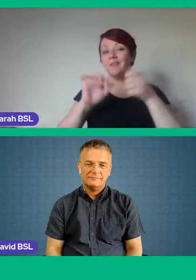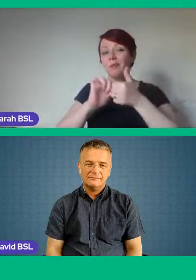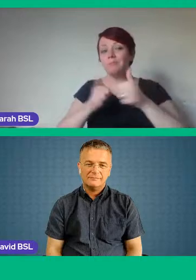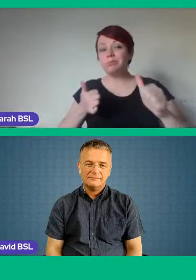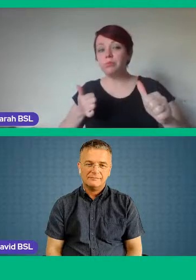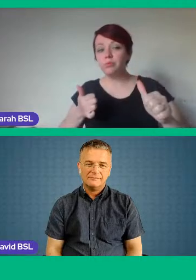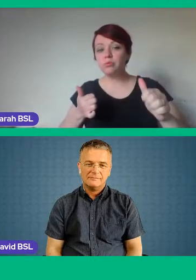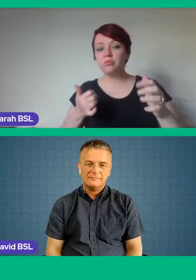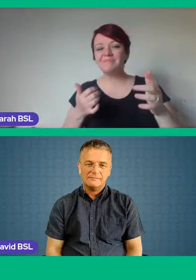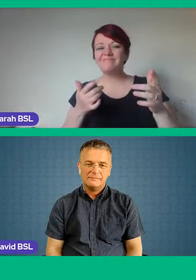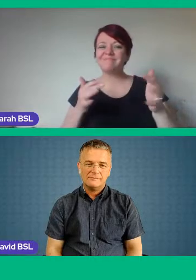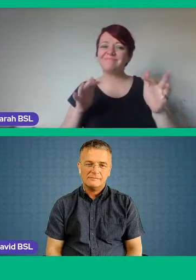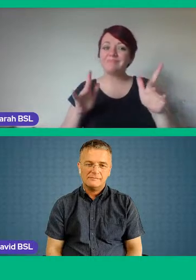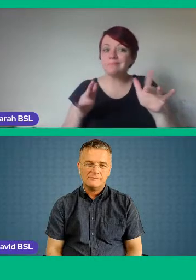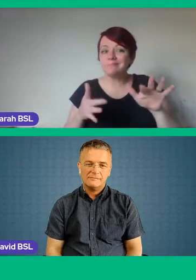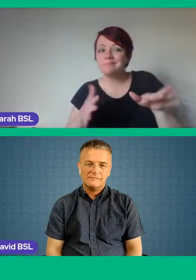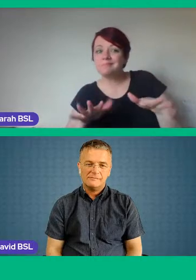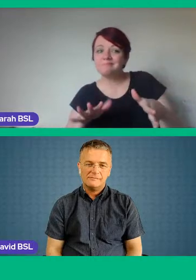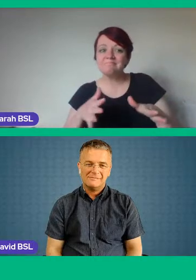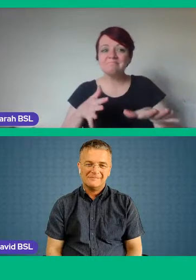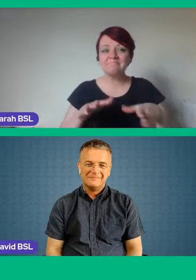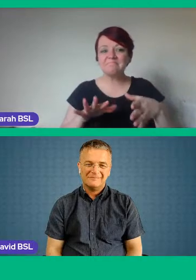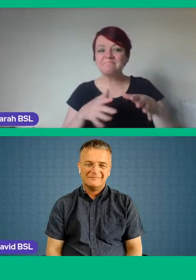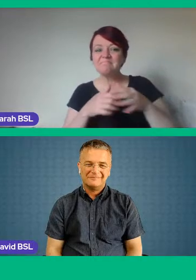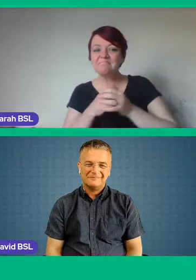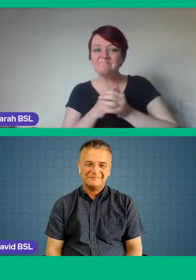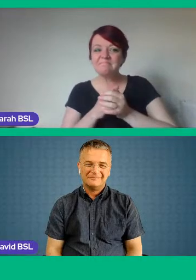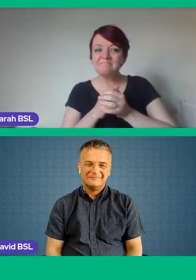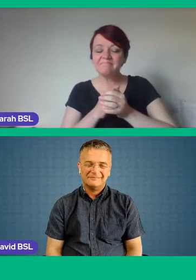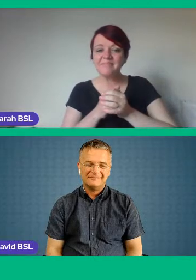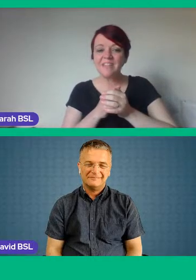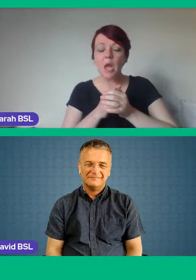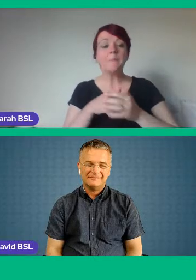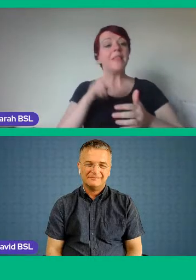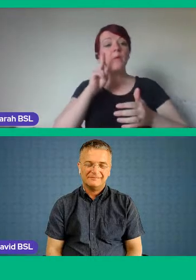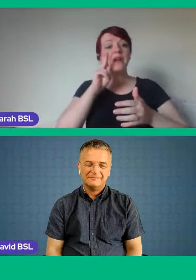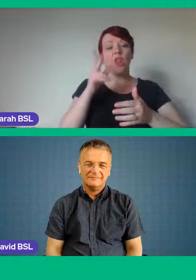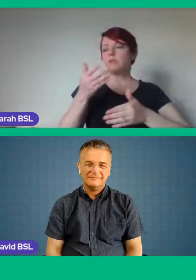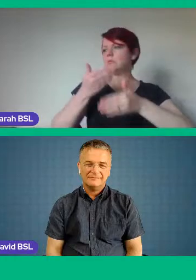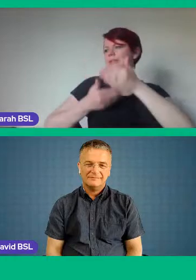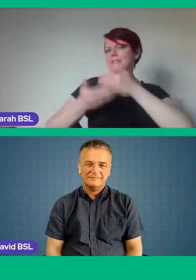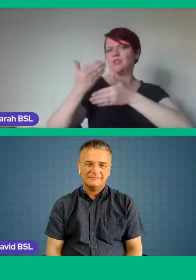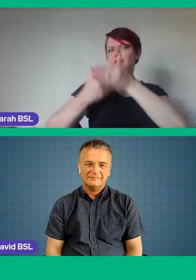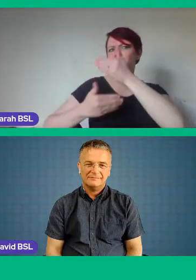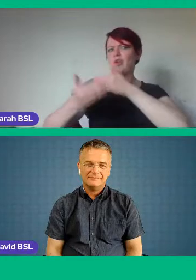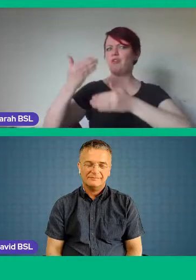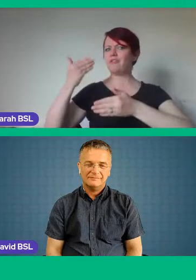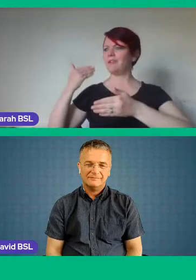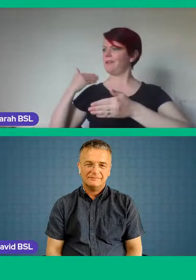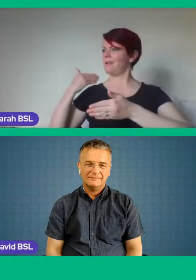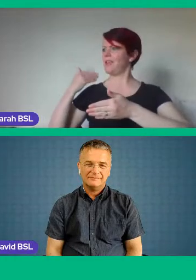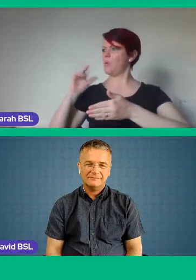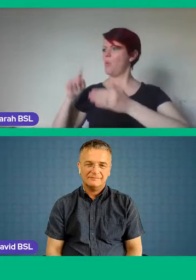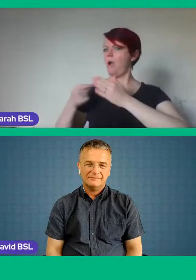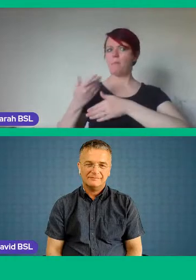And then kind of looking historically at what was available online. What it already been documented